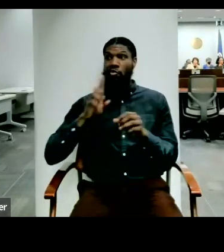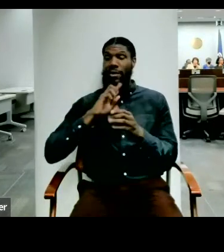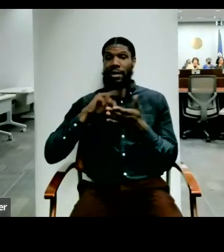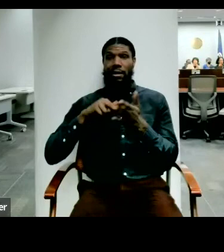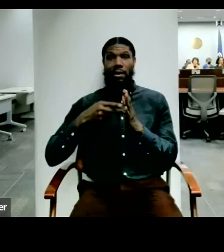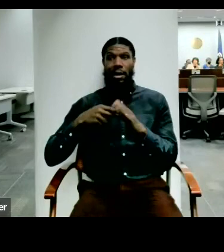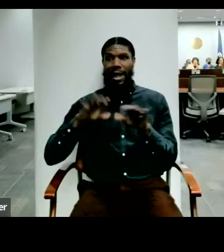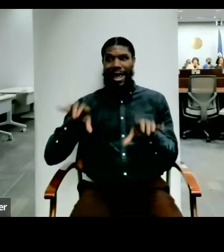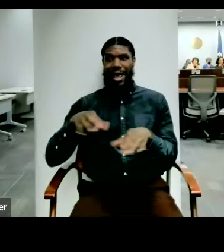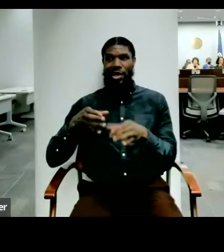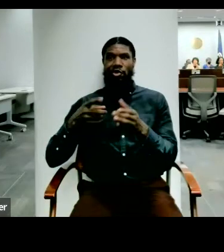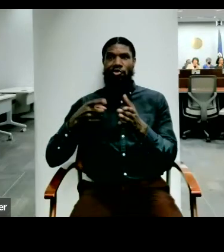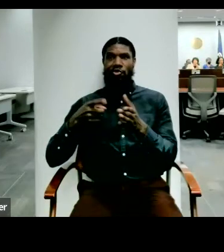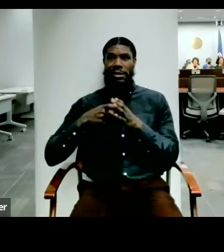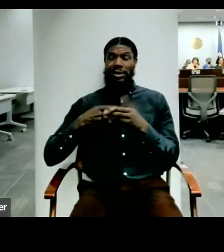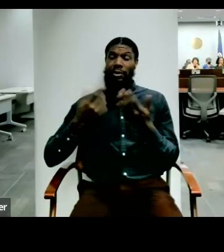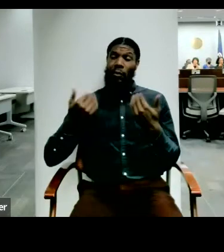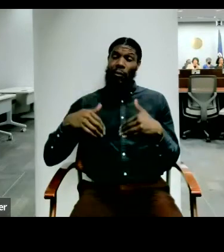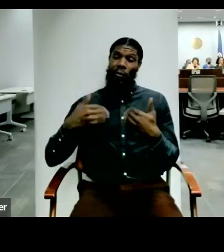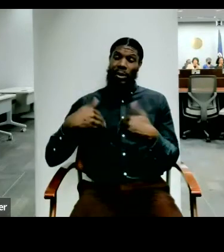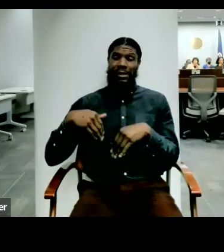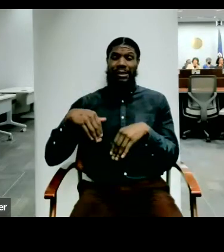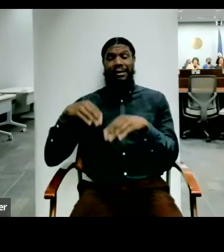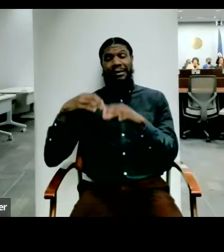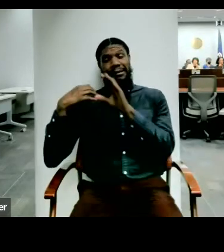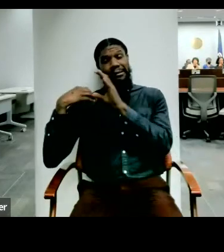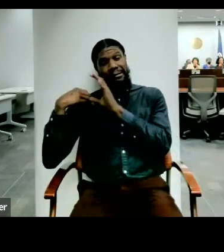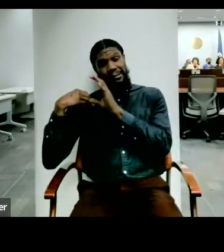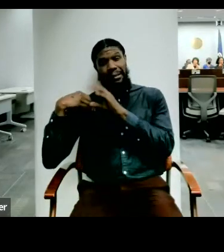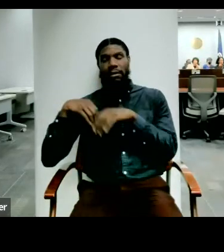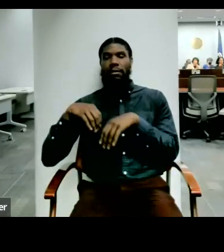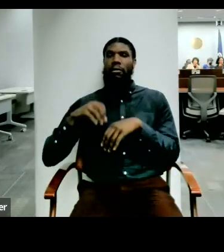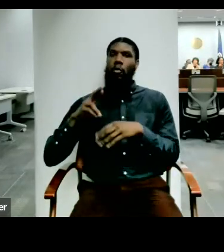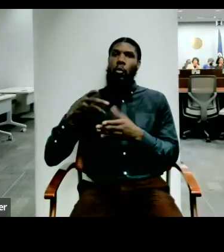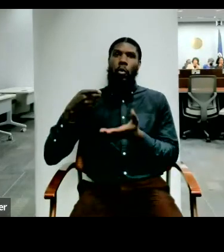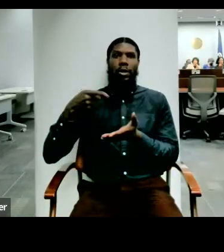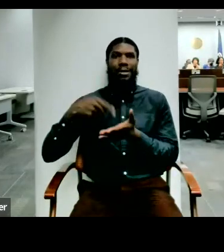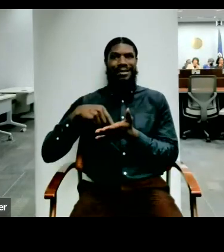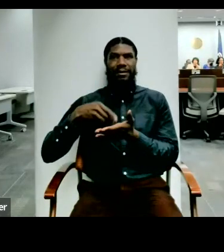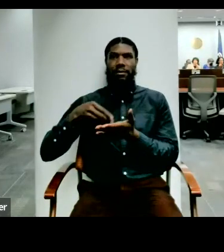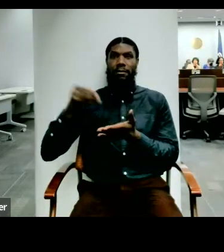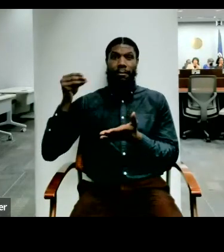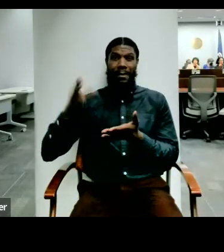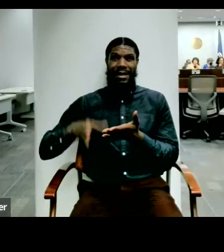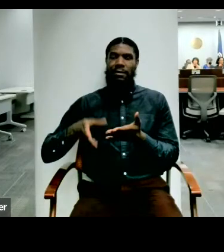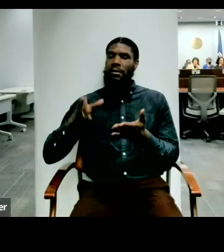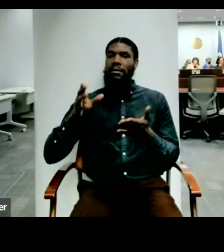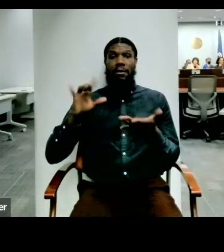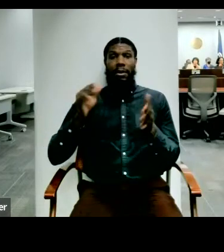significant or expense very different than standard use and religious accommodation cases.